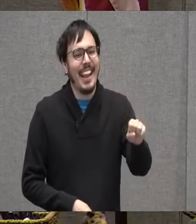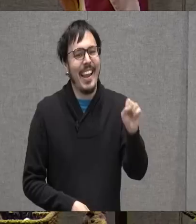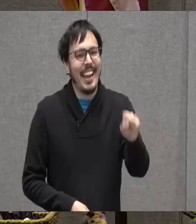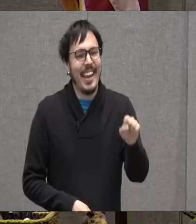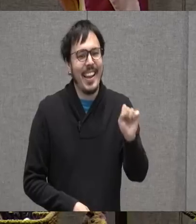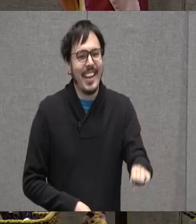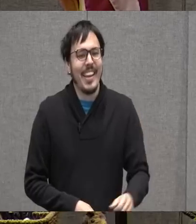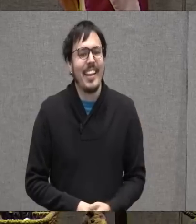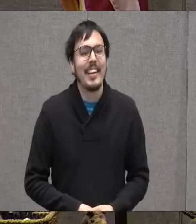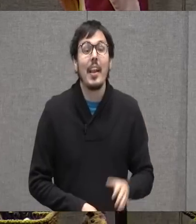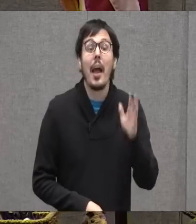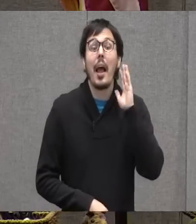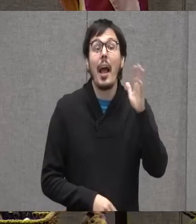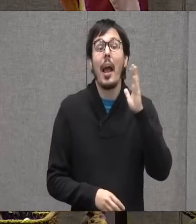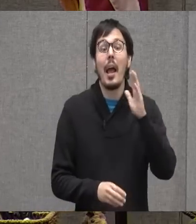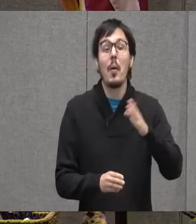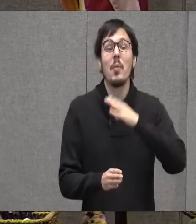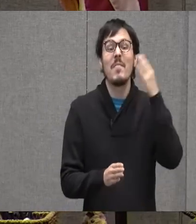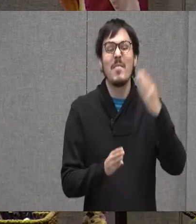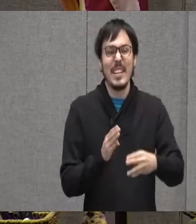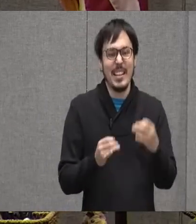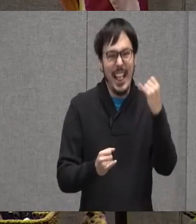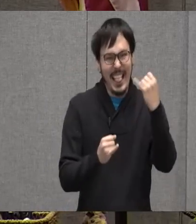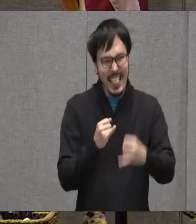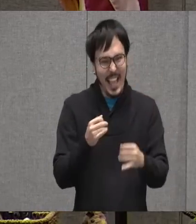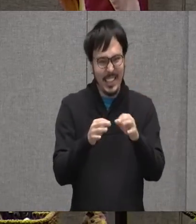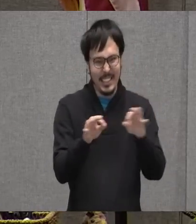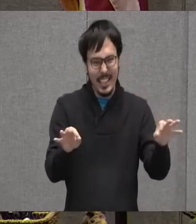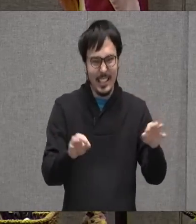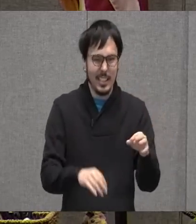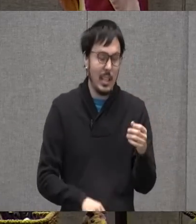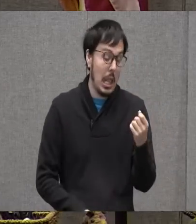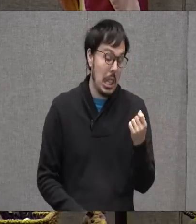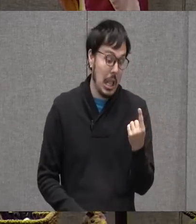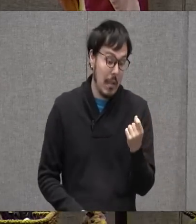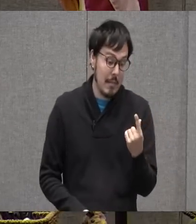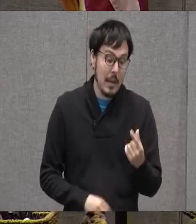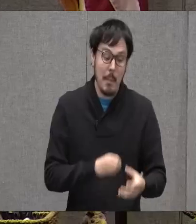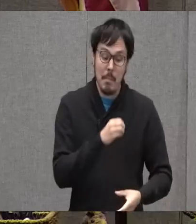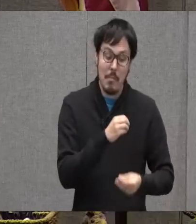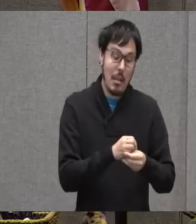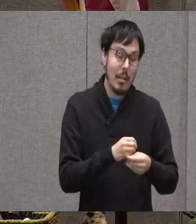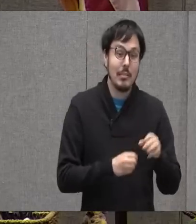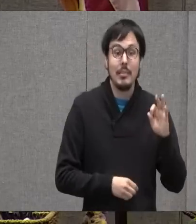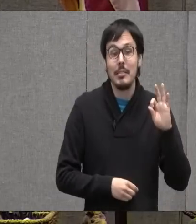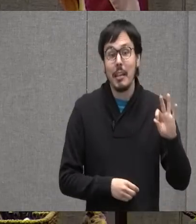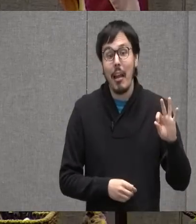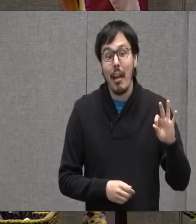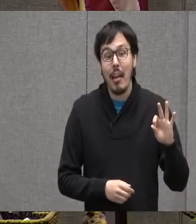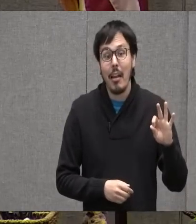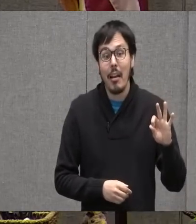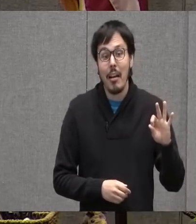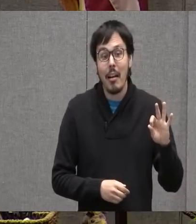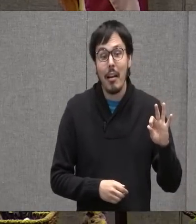So I'm gonna finish my last sentence with 11 plus nine to get to 20.